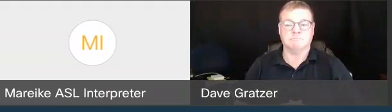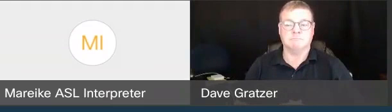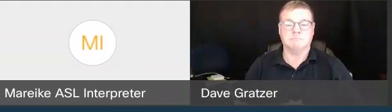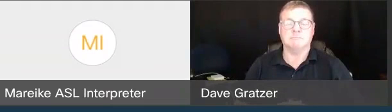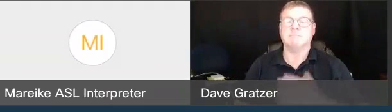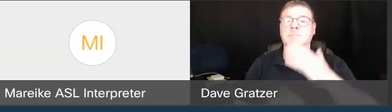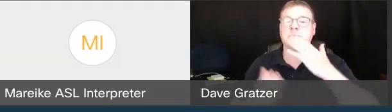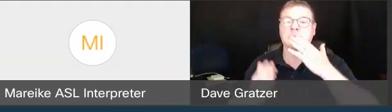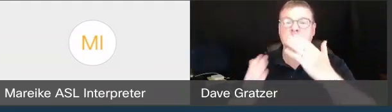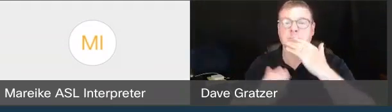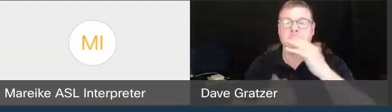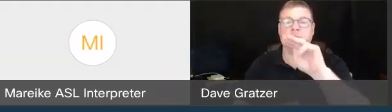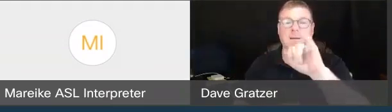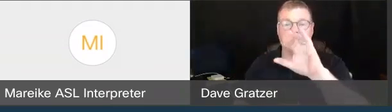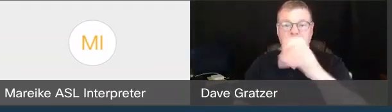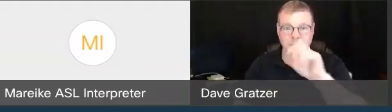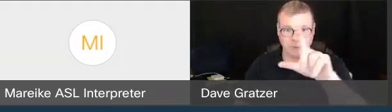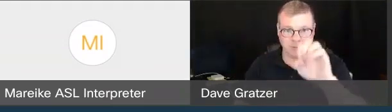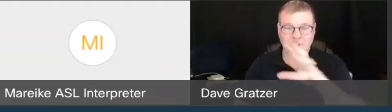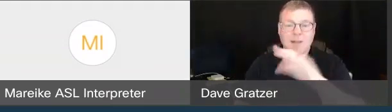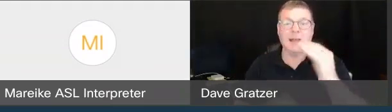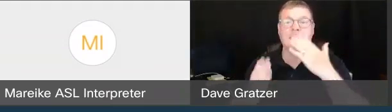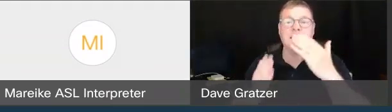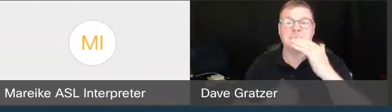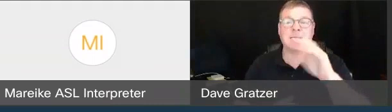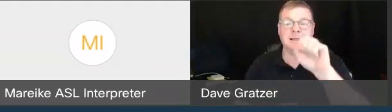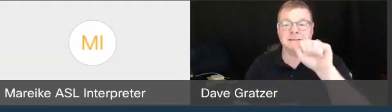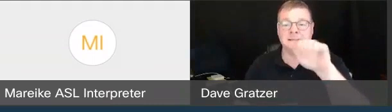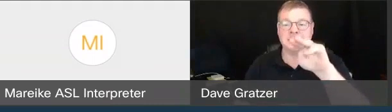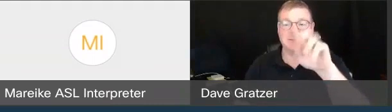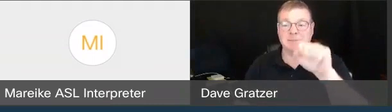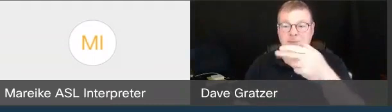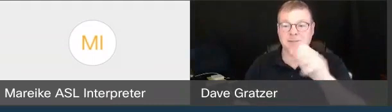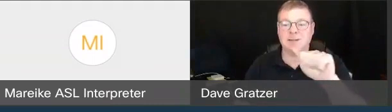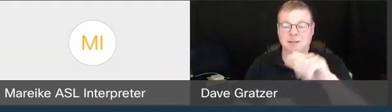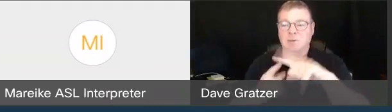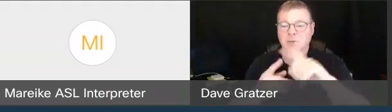Thank you, Michele. And thank you to SAMHSA for inviting me to give this presentation this